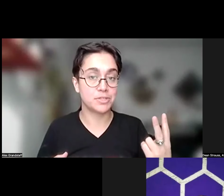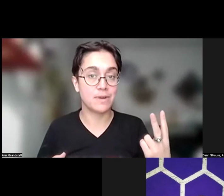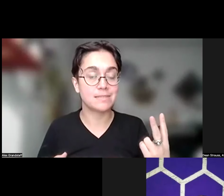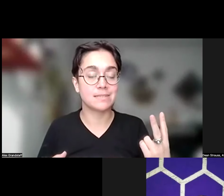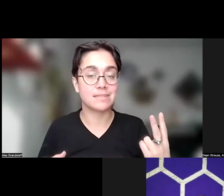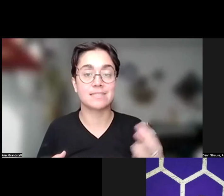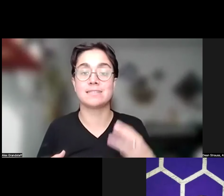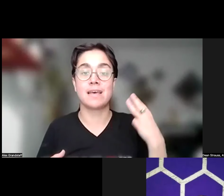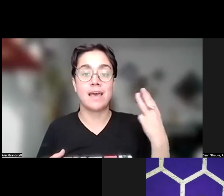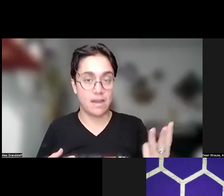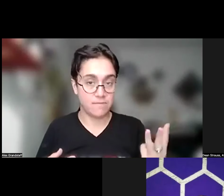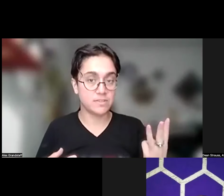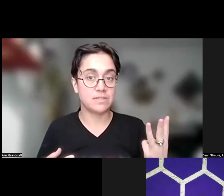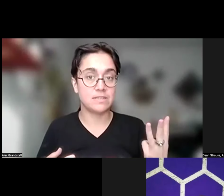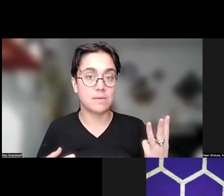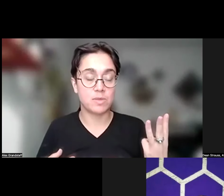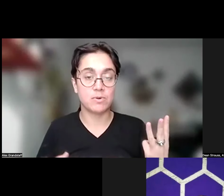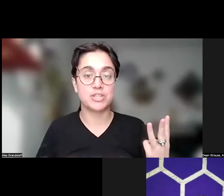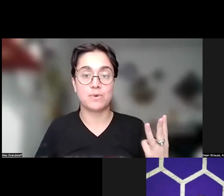I have seen this done with trans rights